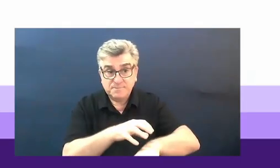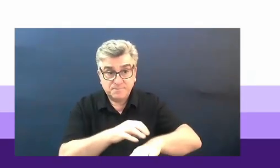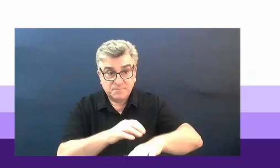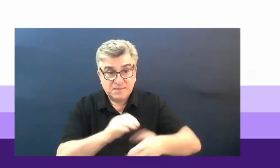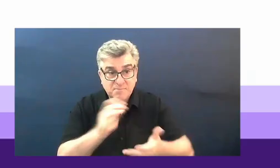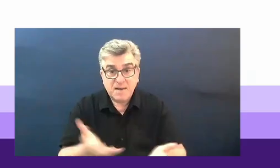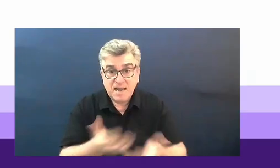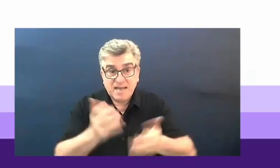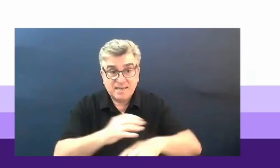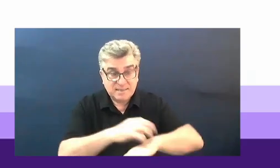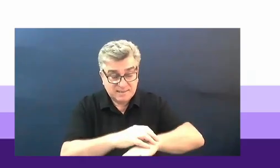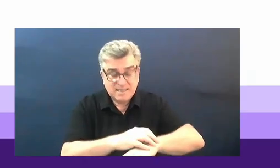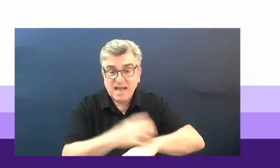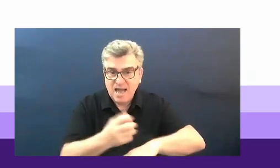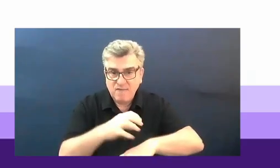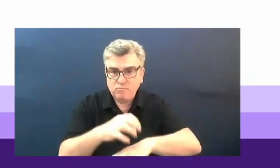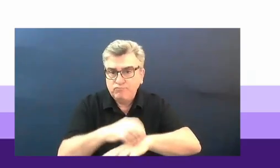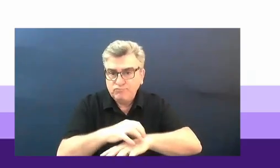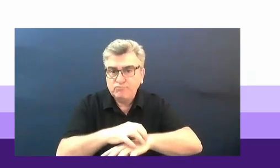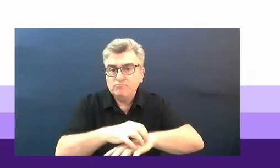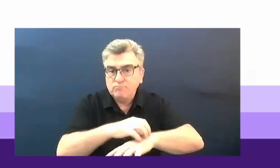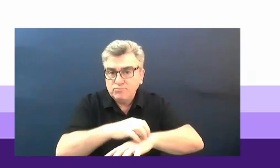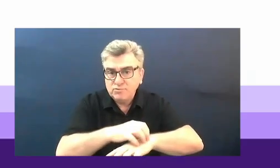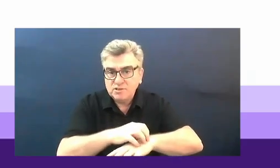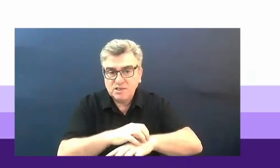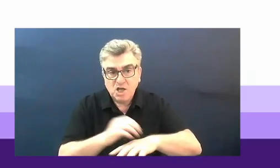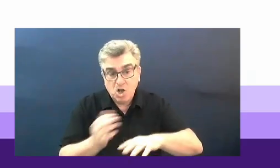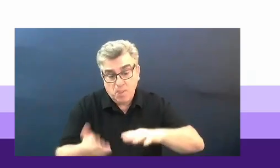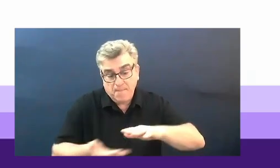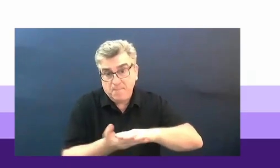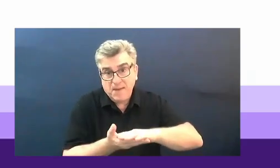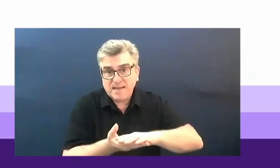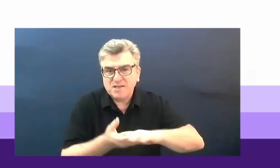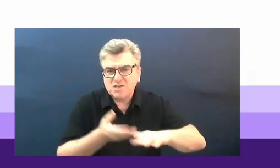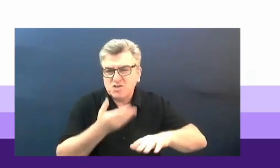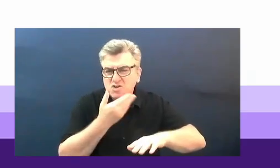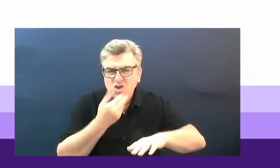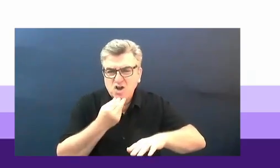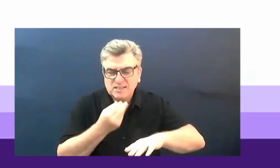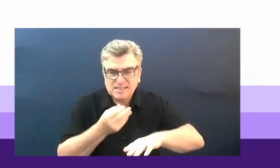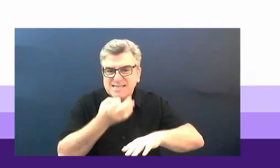bee vibrates and the backing of the bee is an ice pack, which just helps to numb the skin. What we